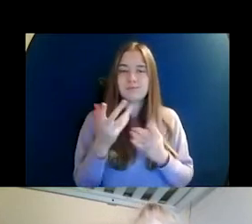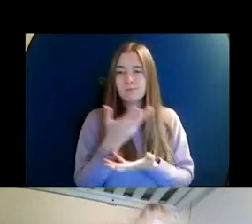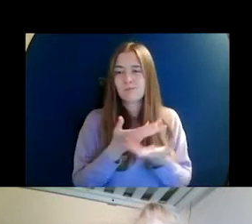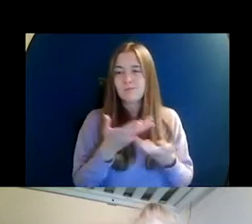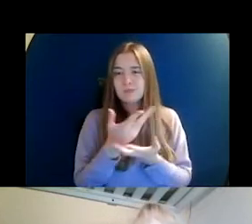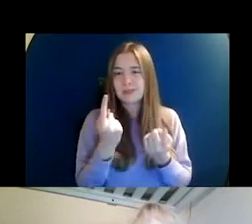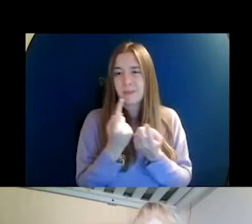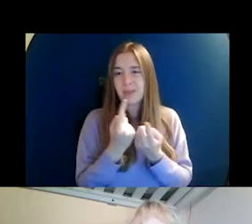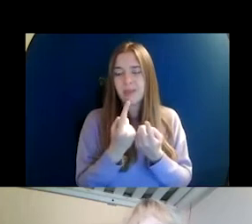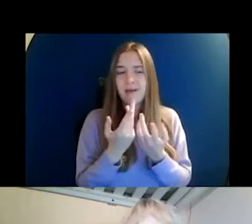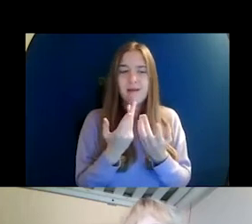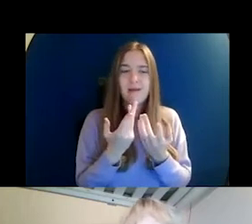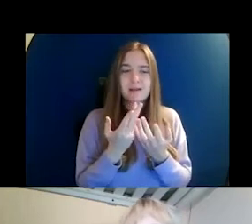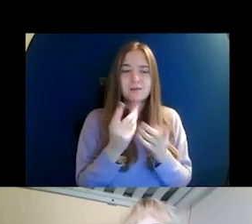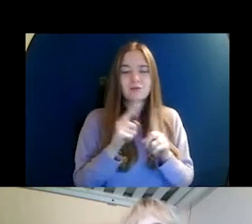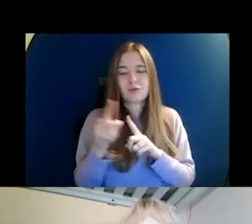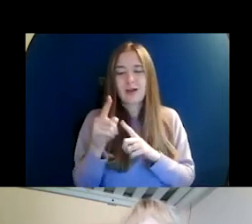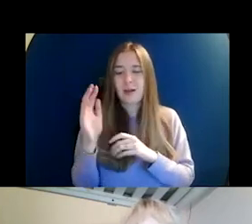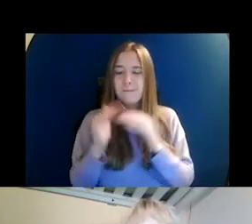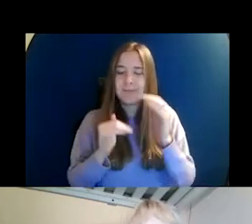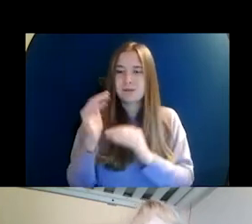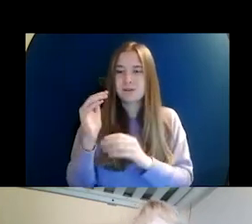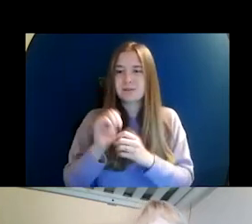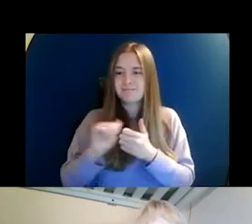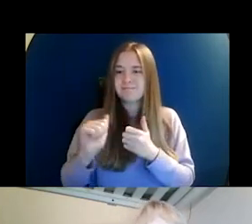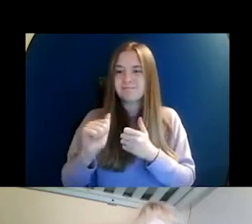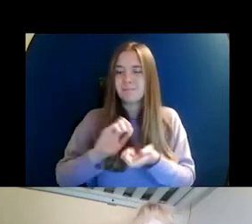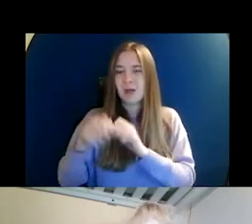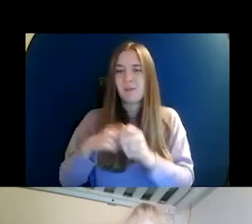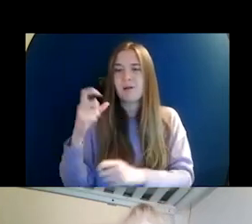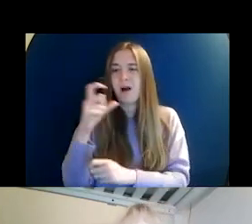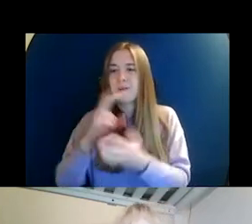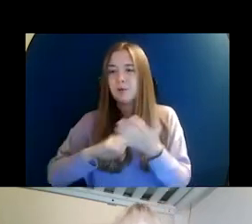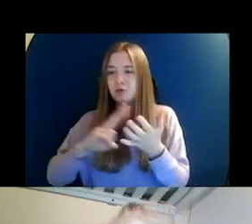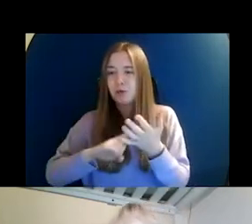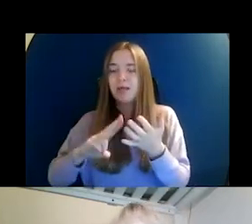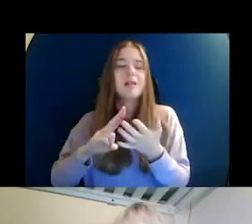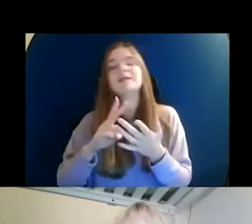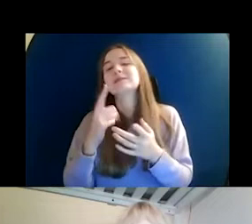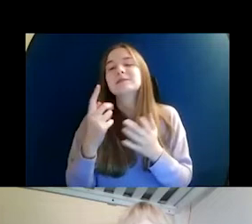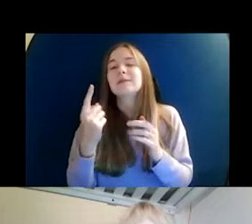as huge as making the building industry carbon neutral, it's also important to consider not just new built design,